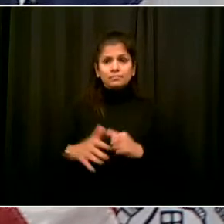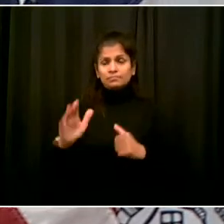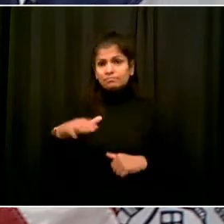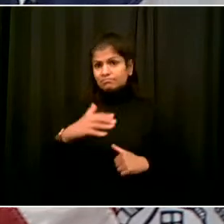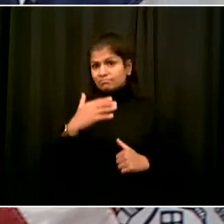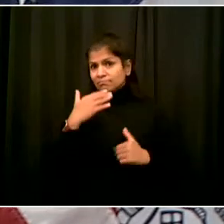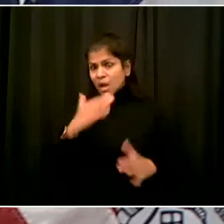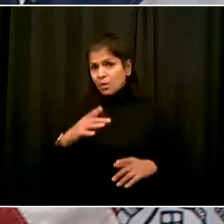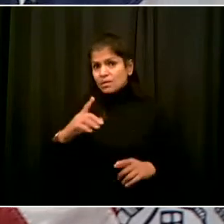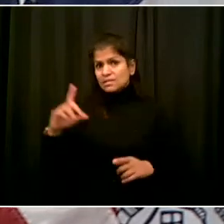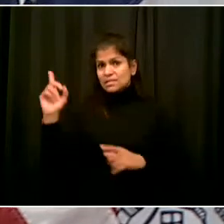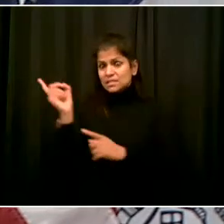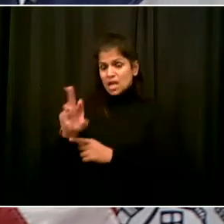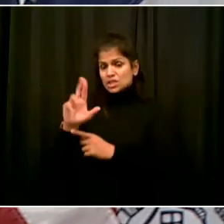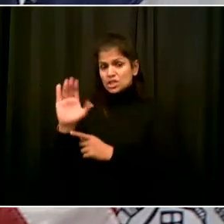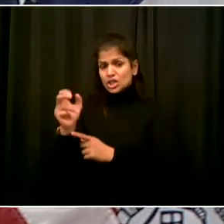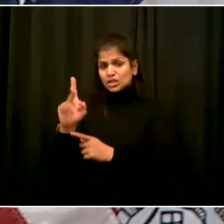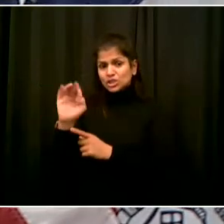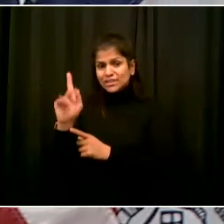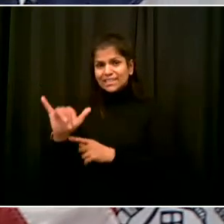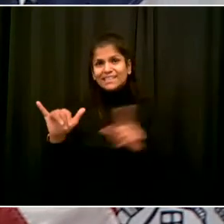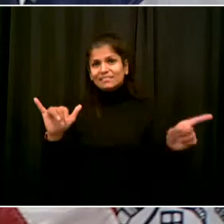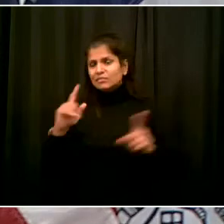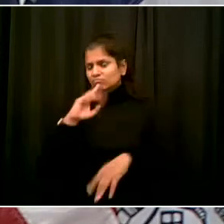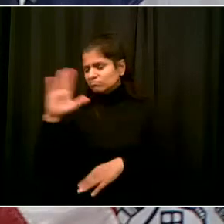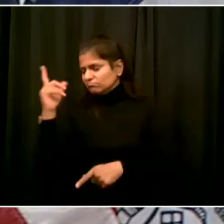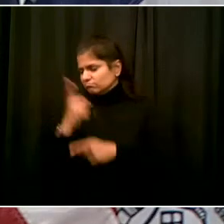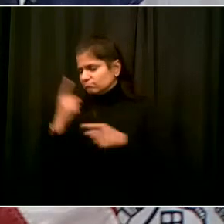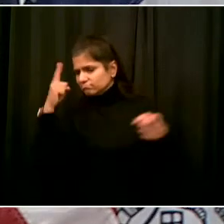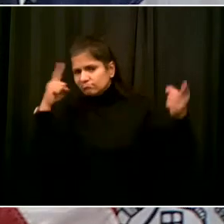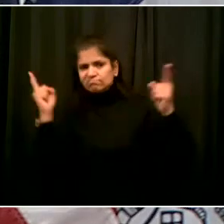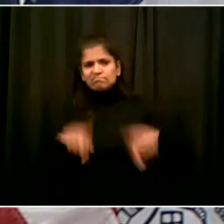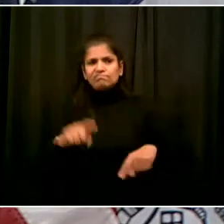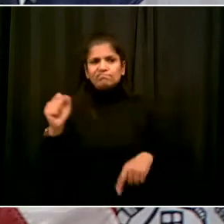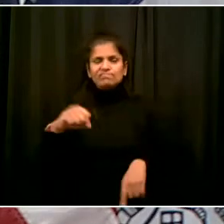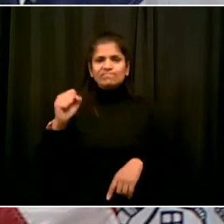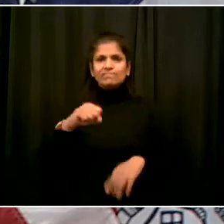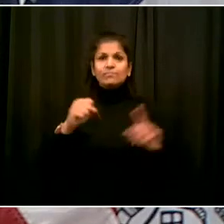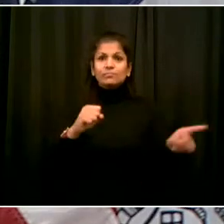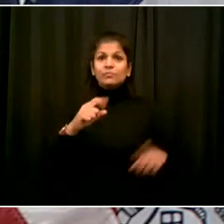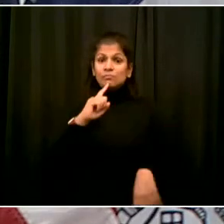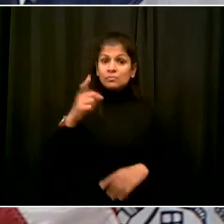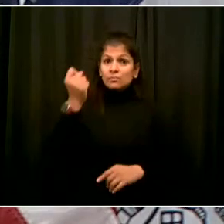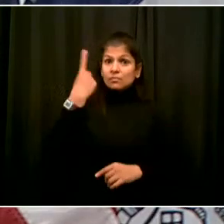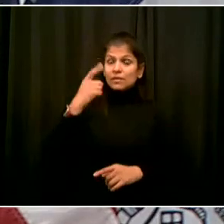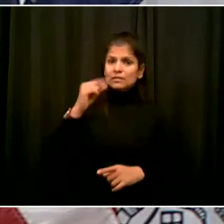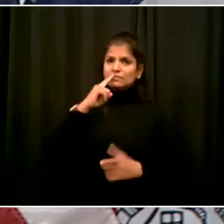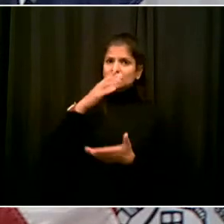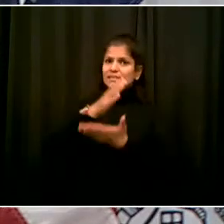AND THE DATA, THE HEALTH CARE REALITY IS TELLING US. BUT WE KNOWOW PEOPLE SOMETIMES WILL